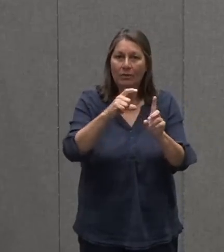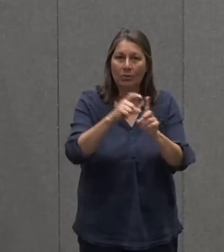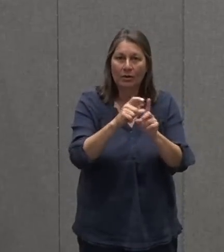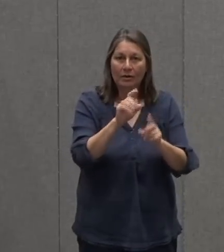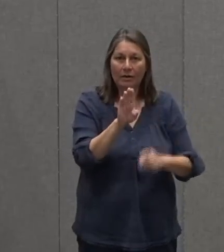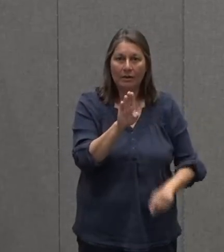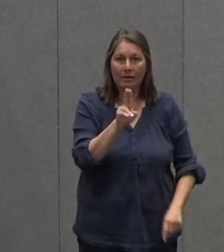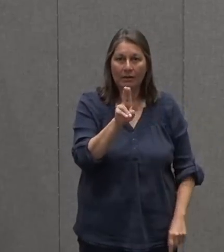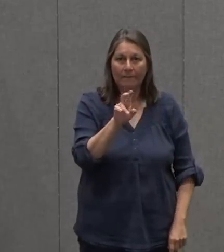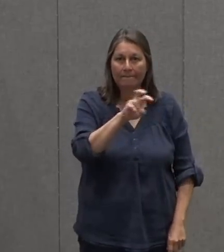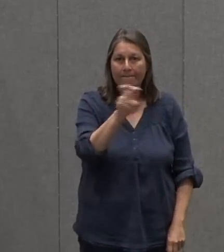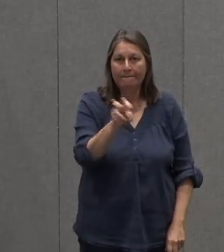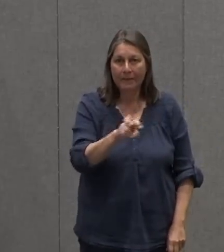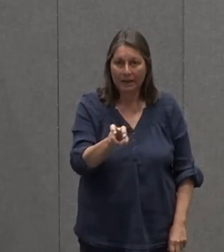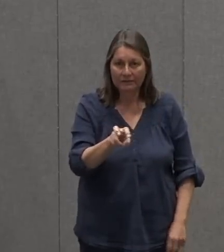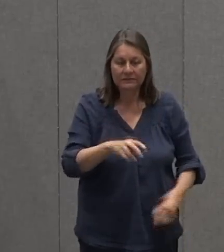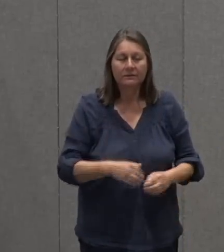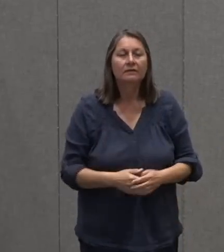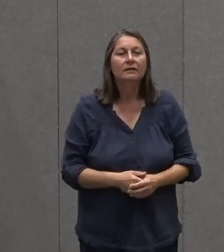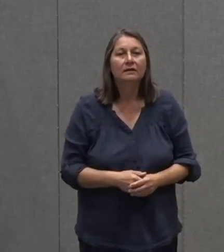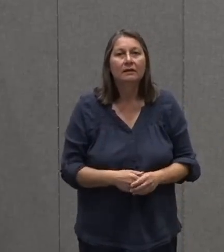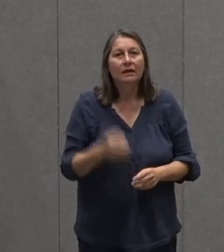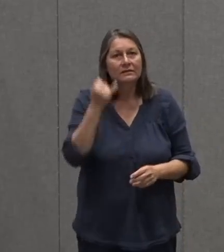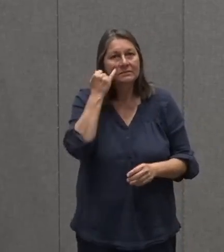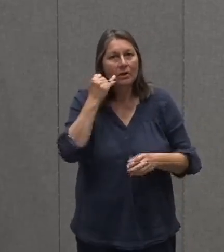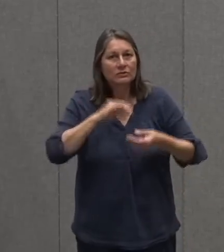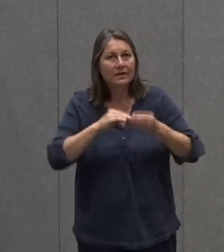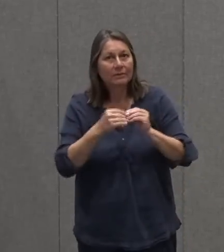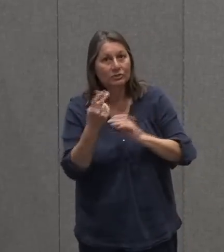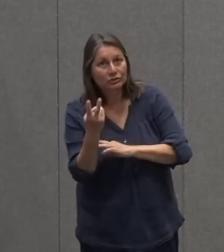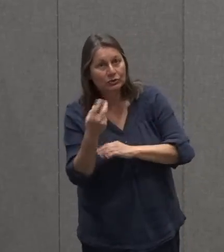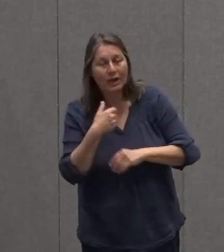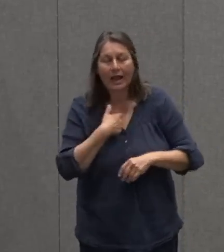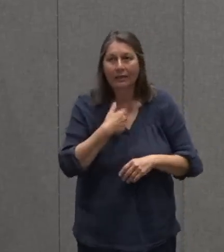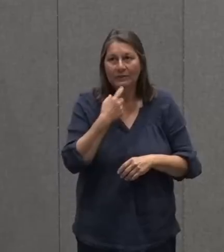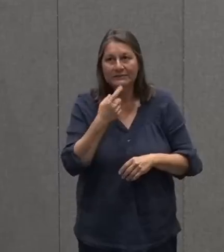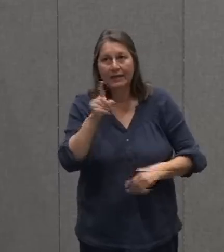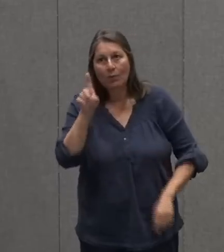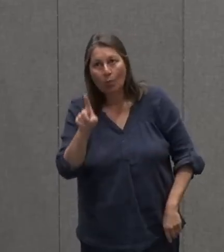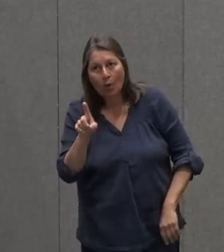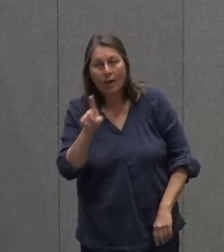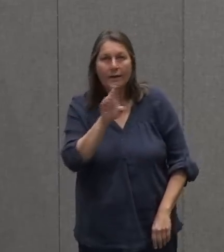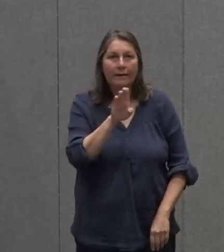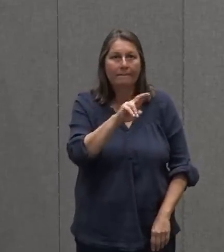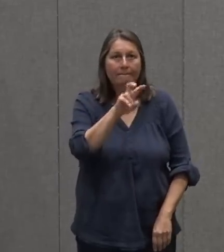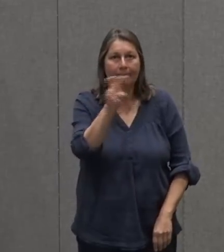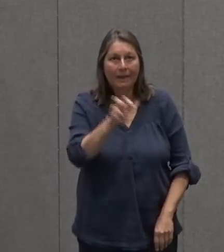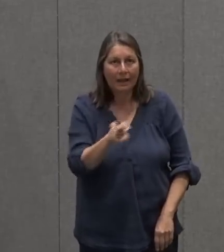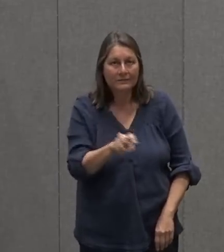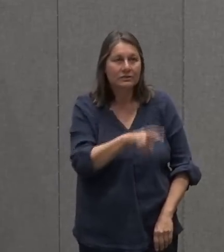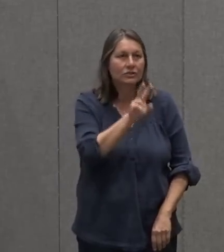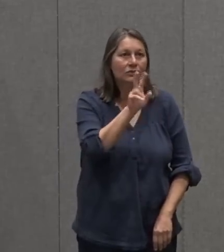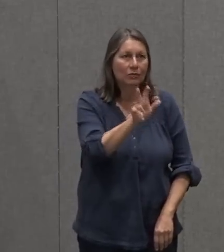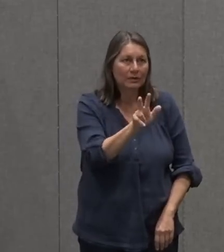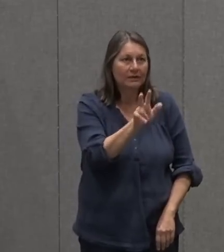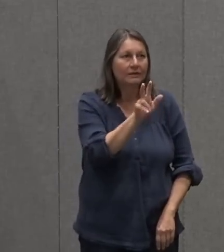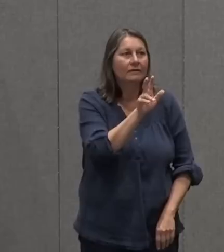So, for instance if I took the number two, I would go one buzz, three buzz, five buzz.